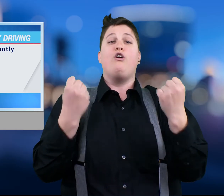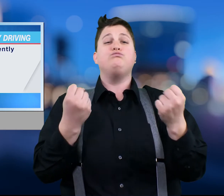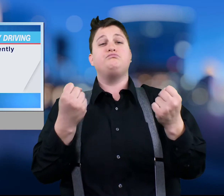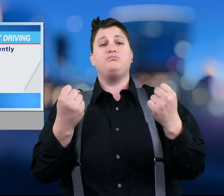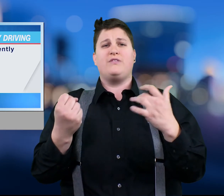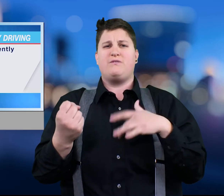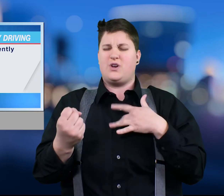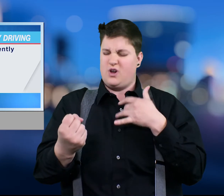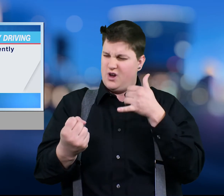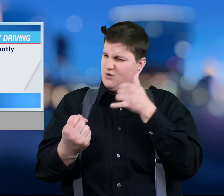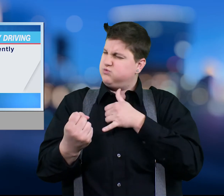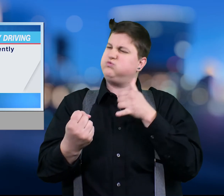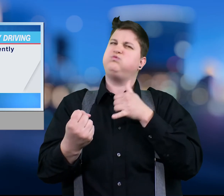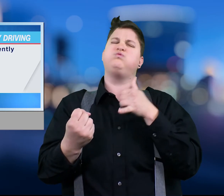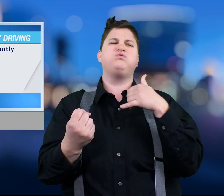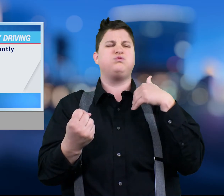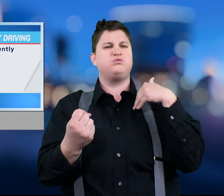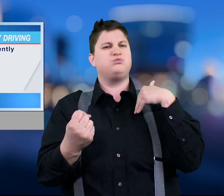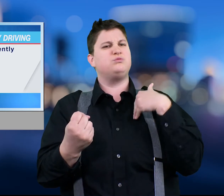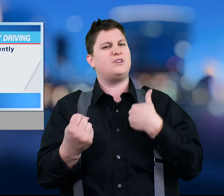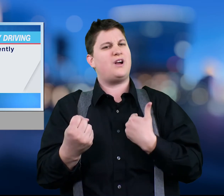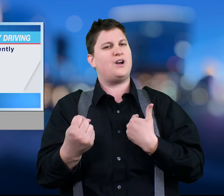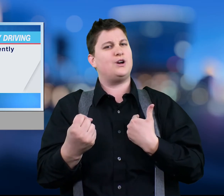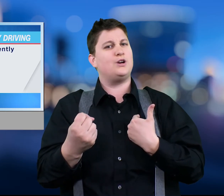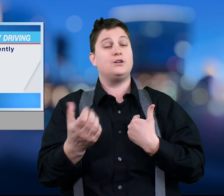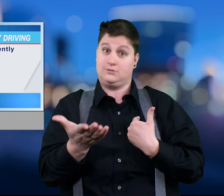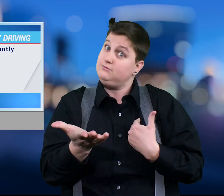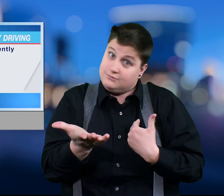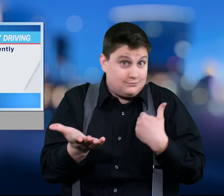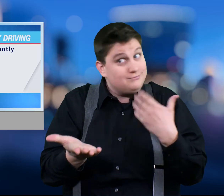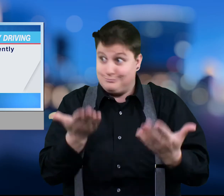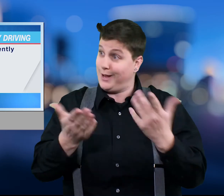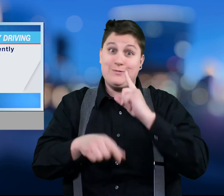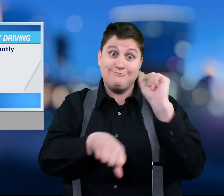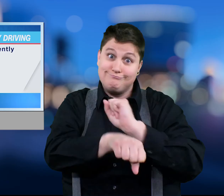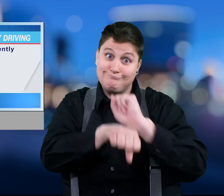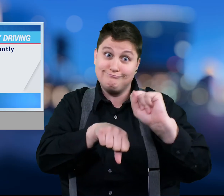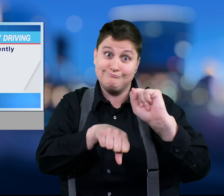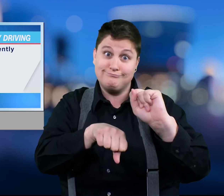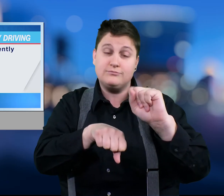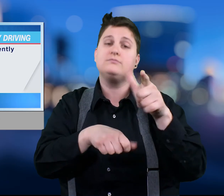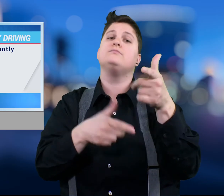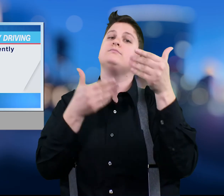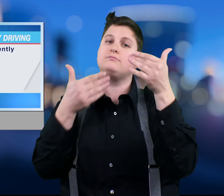If you think you're too tired to drive, you probably are.